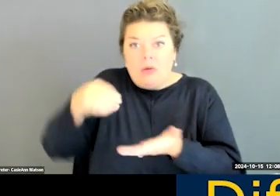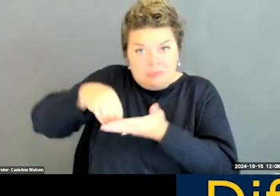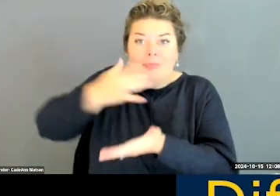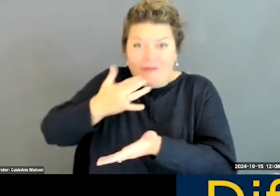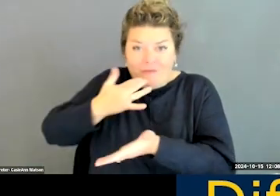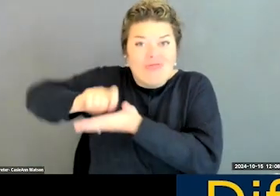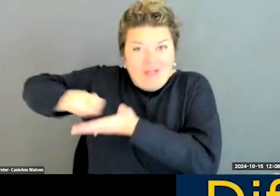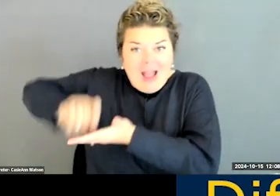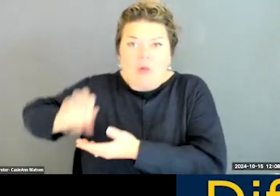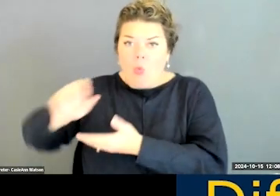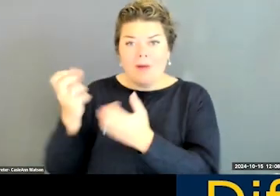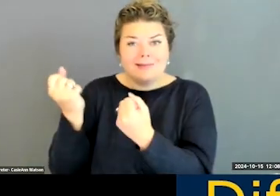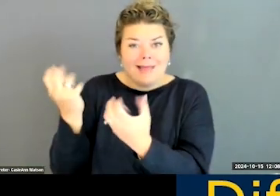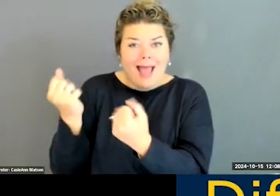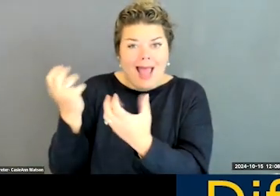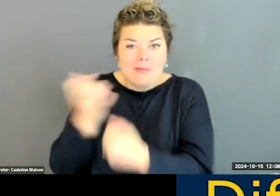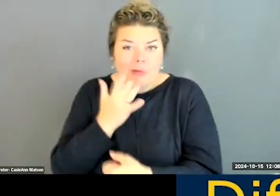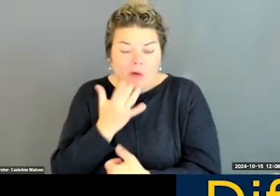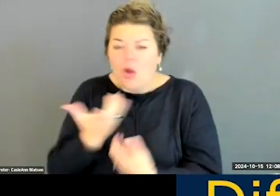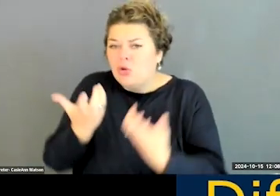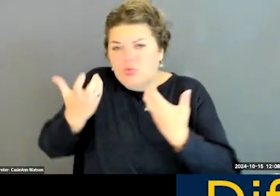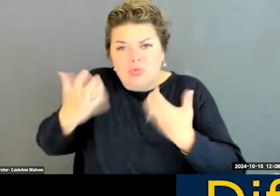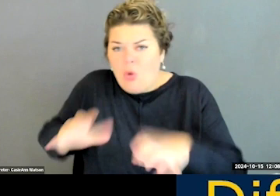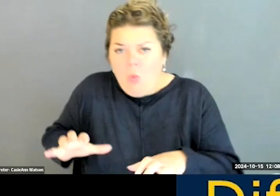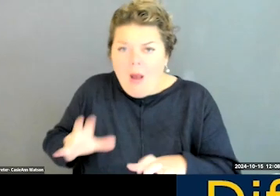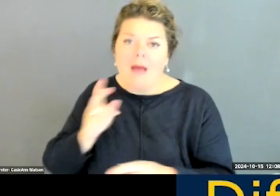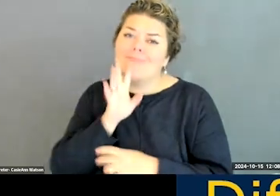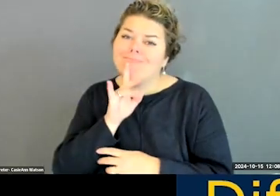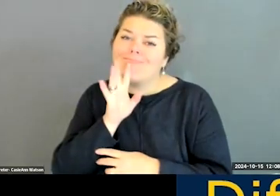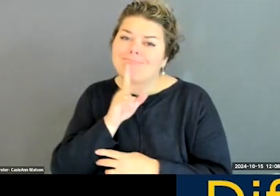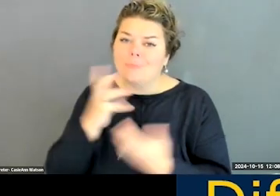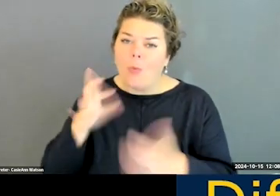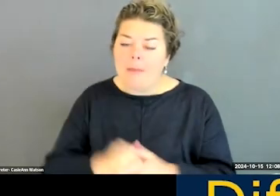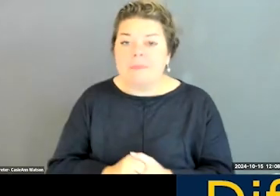or in sign language rather than verbally. Those with cognitive disabilities